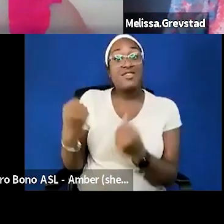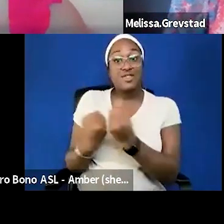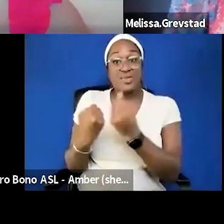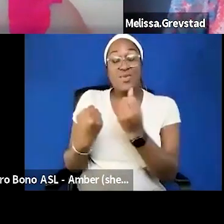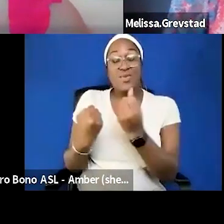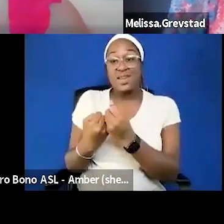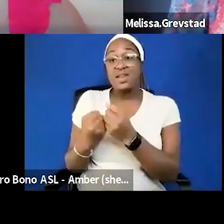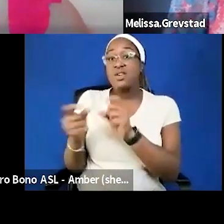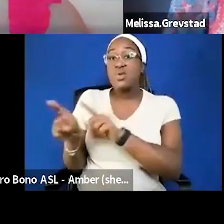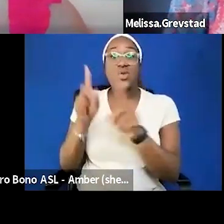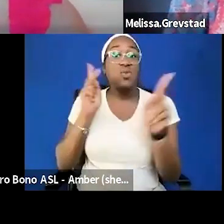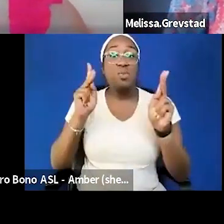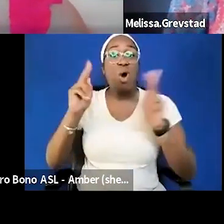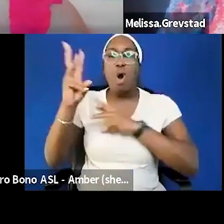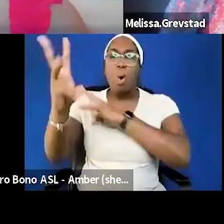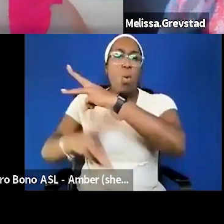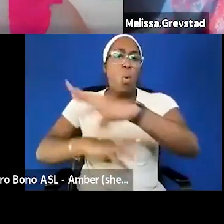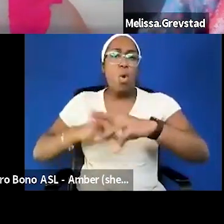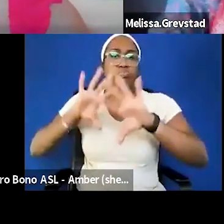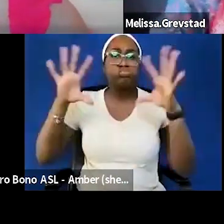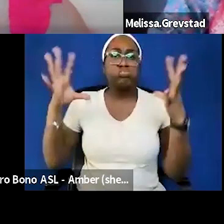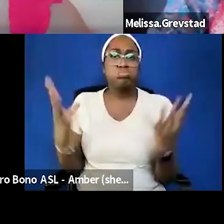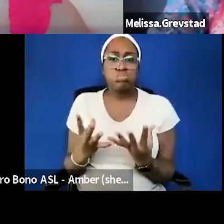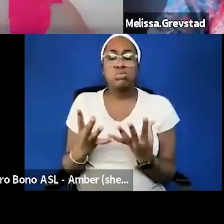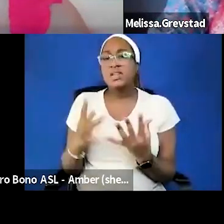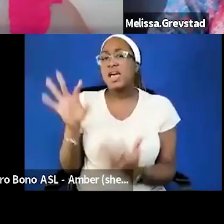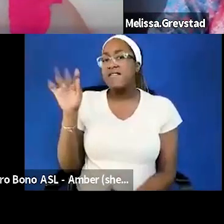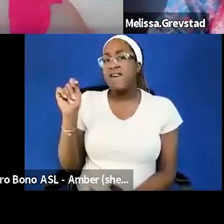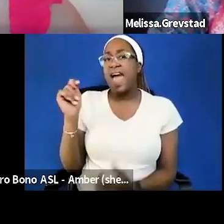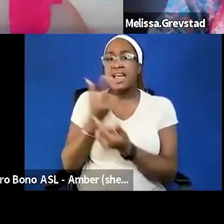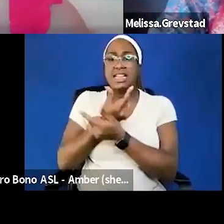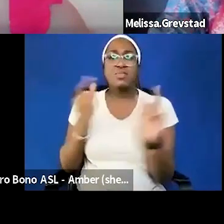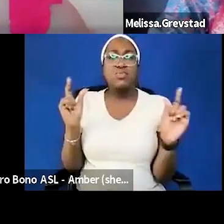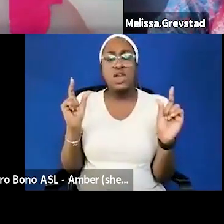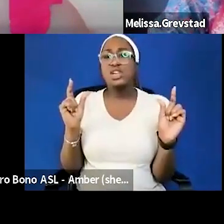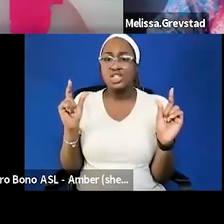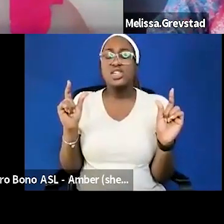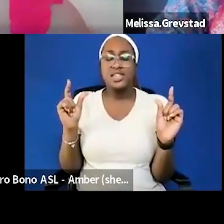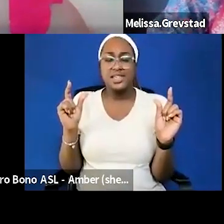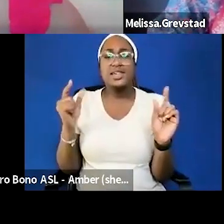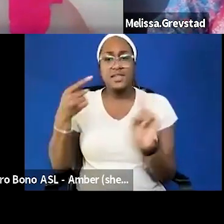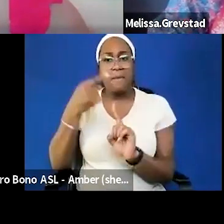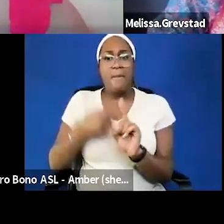all over the world using the the Fat Liberation Month hashtag this August. So is like super, super excited about that.